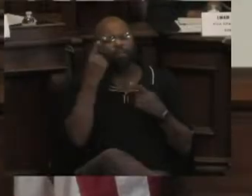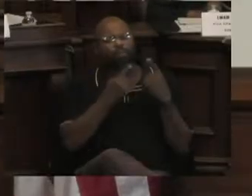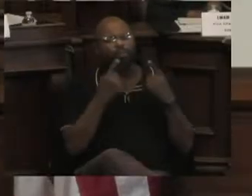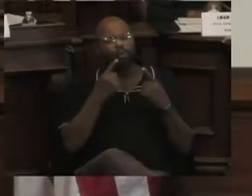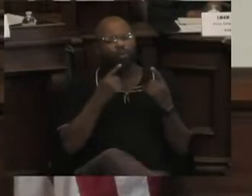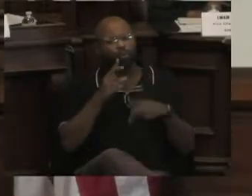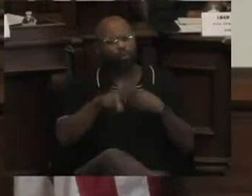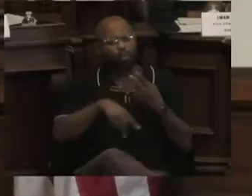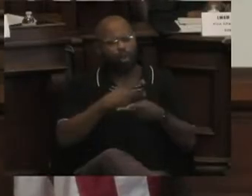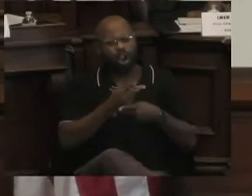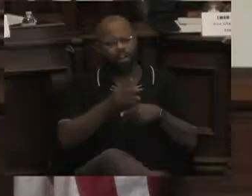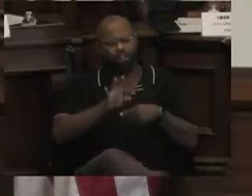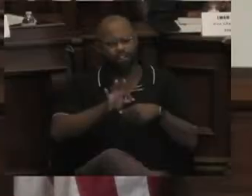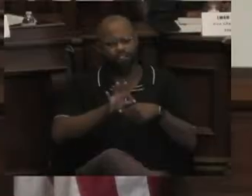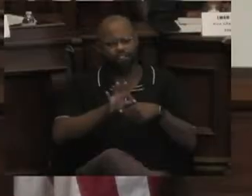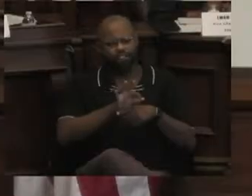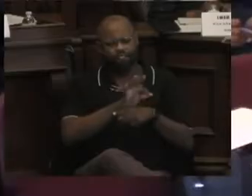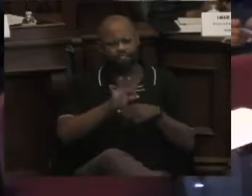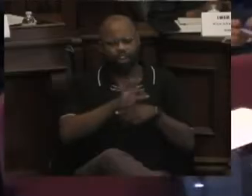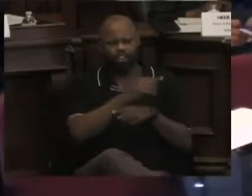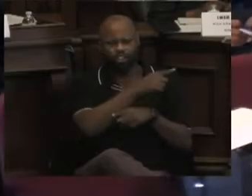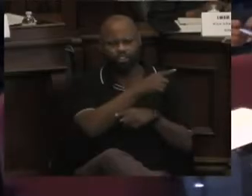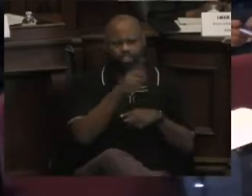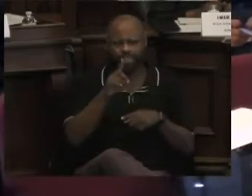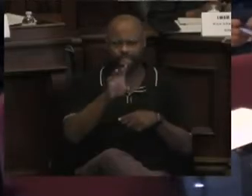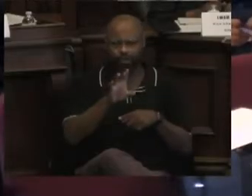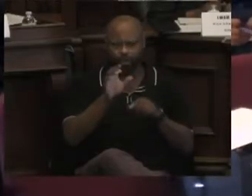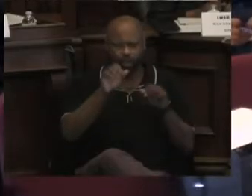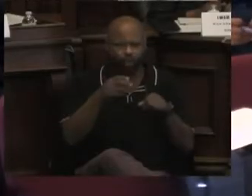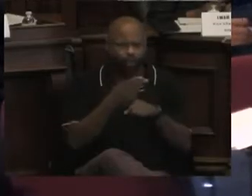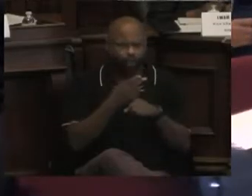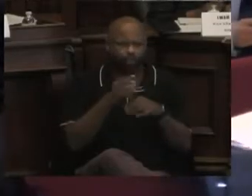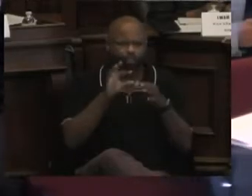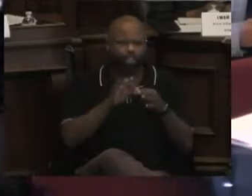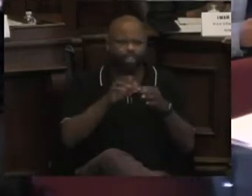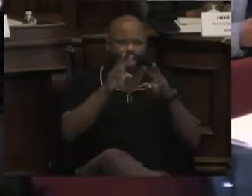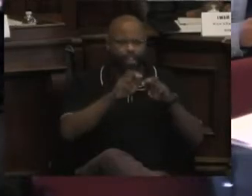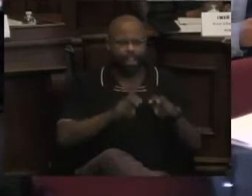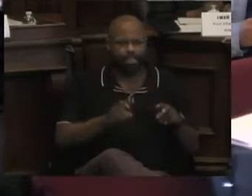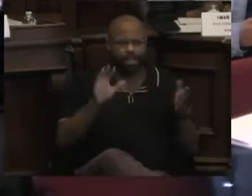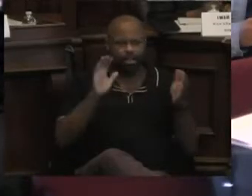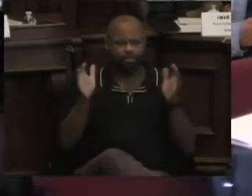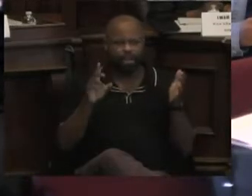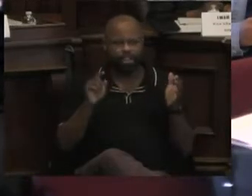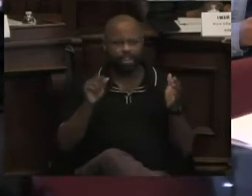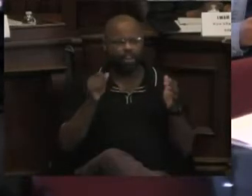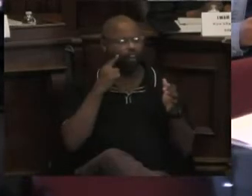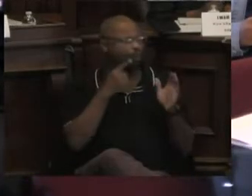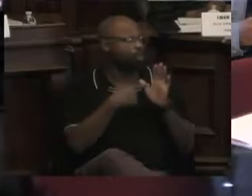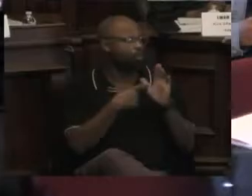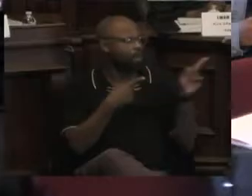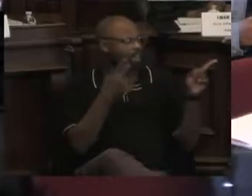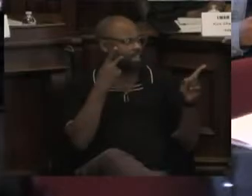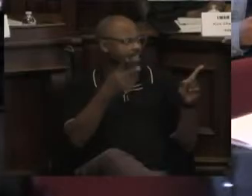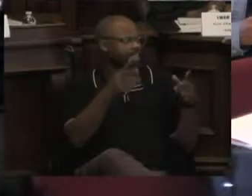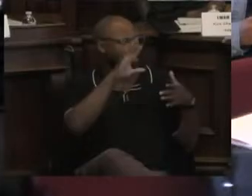Thank you. Very interesting. I'm curious about what functionality this dashboard